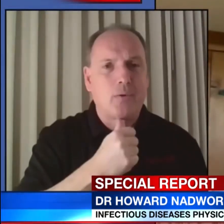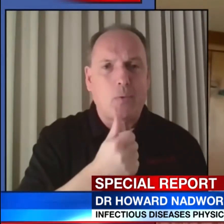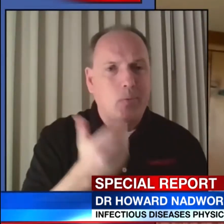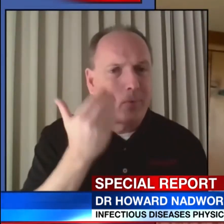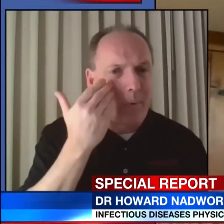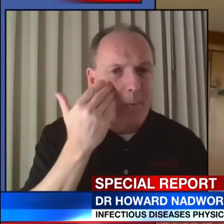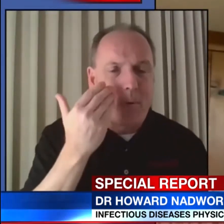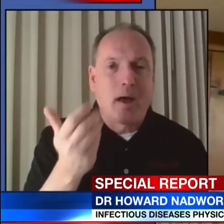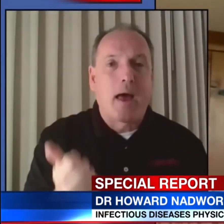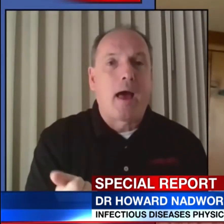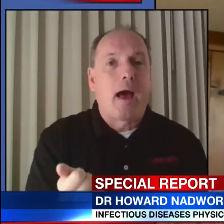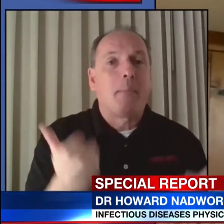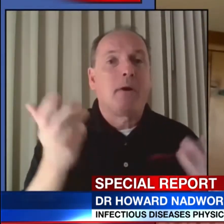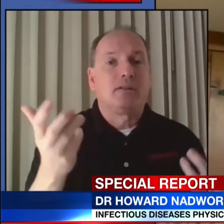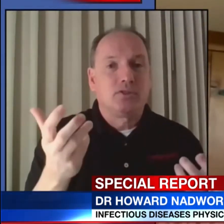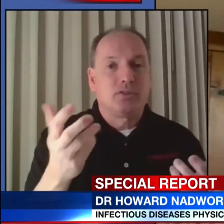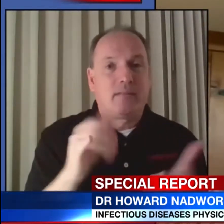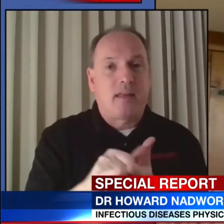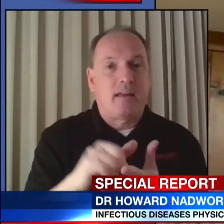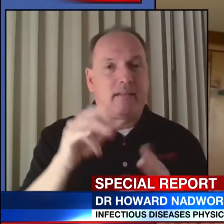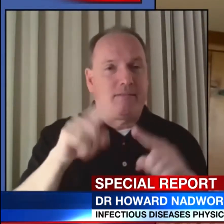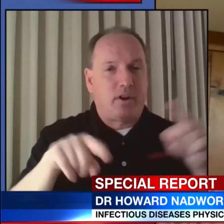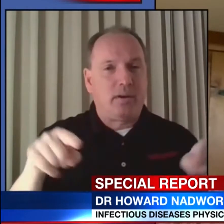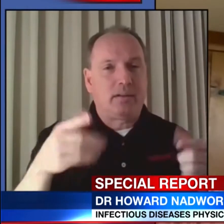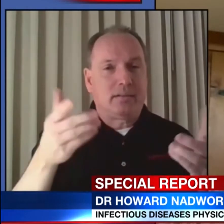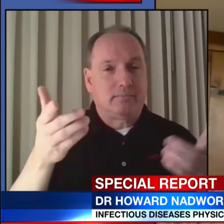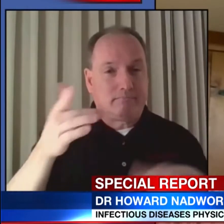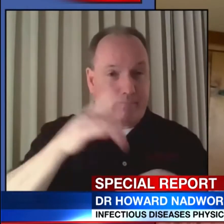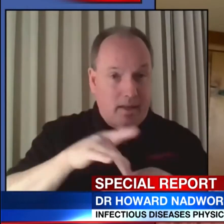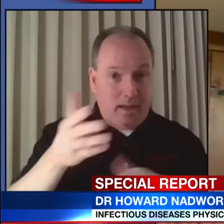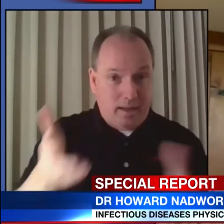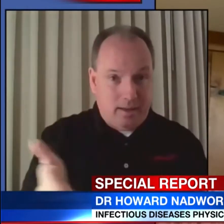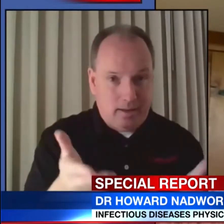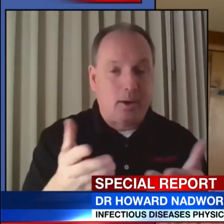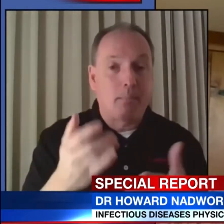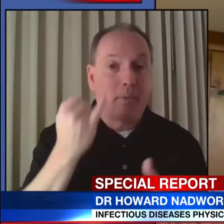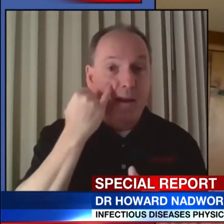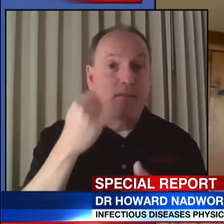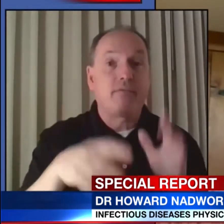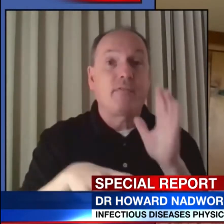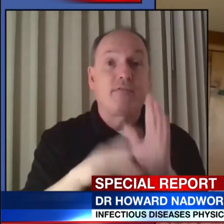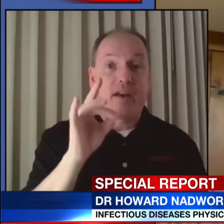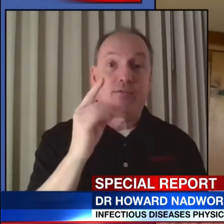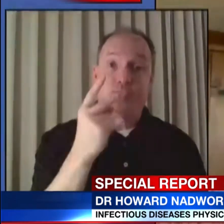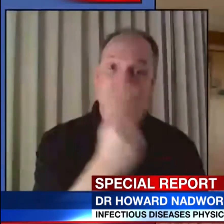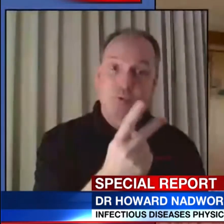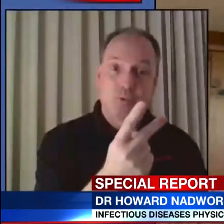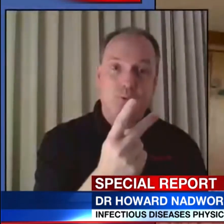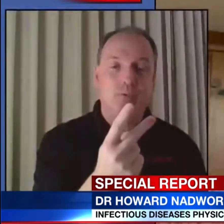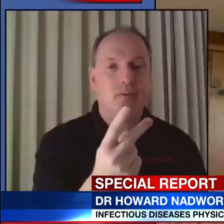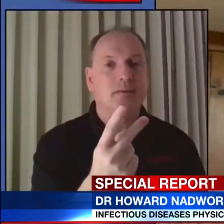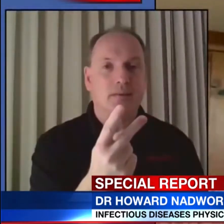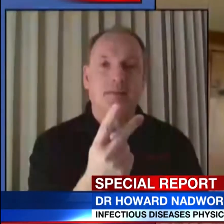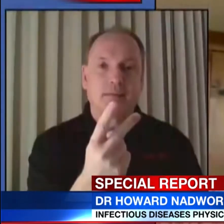MAYBE IT IS TWO OUT OF TEN. I DON'T KNOW HOW MANY PEOPLE HAVE BEEN TESTED. WE ARE QUITE BLIND OF HOW MUCH OF THE VARIANCE IS